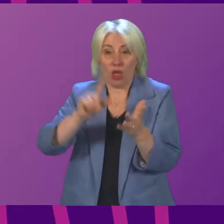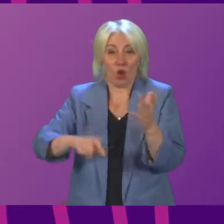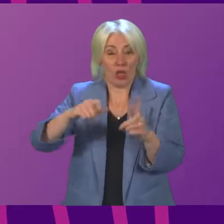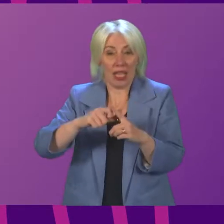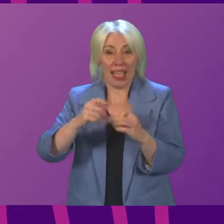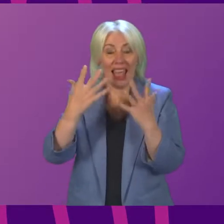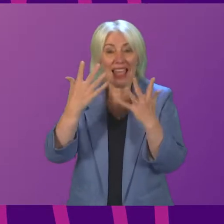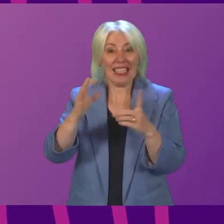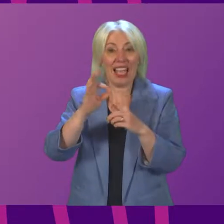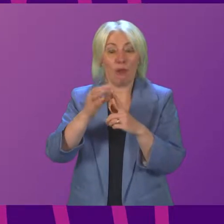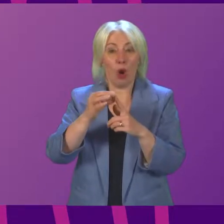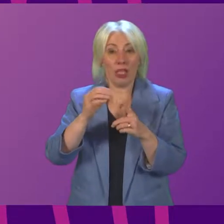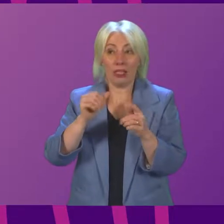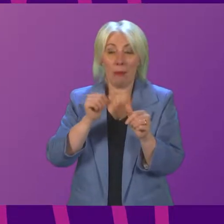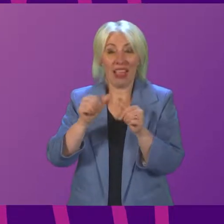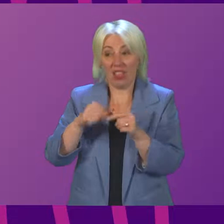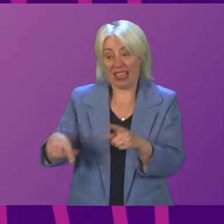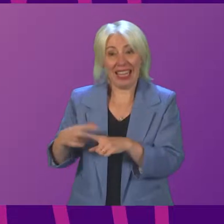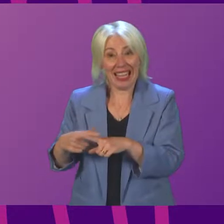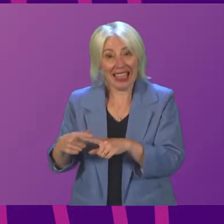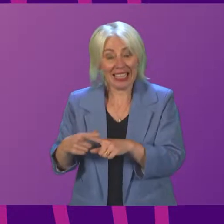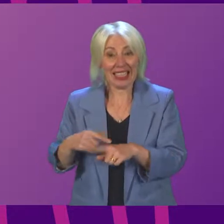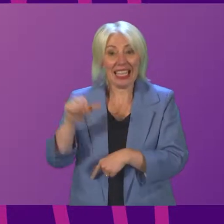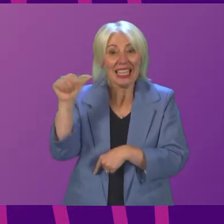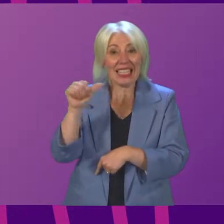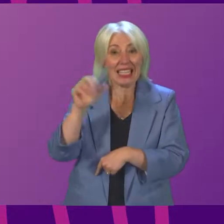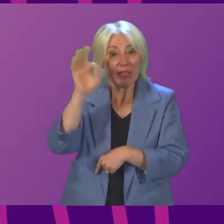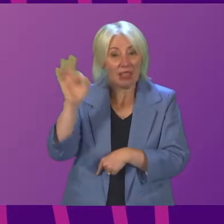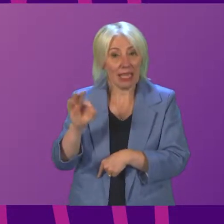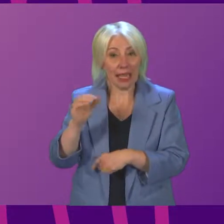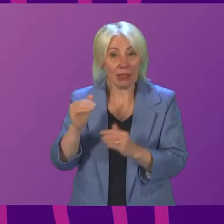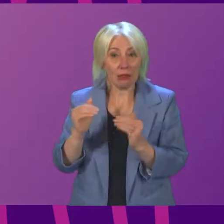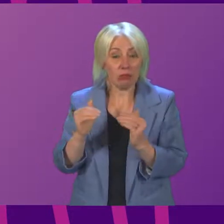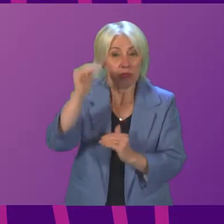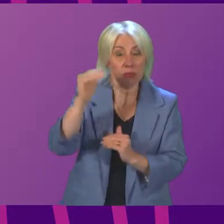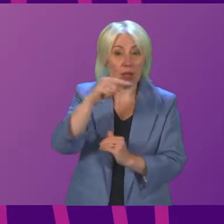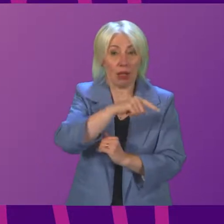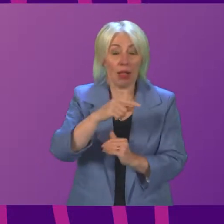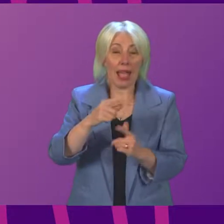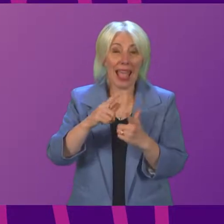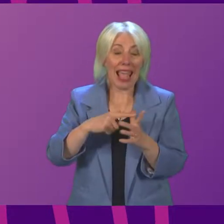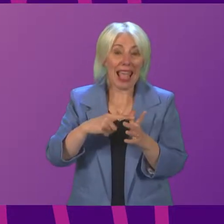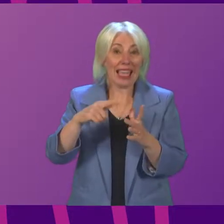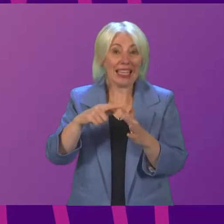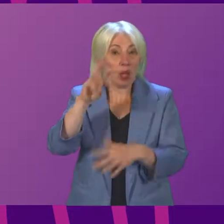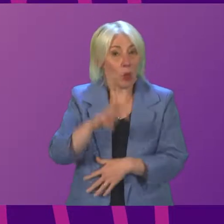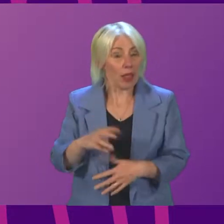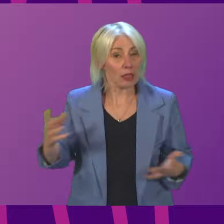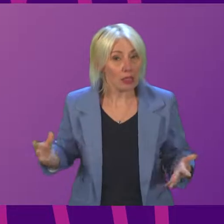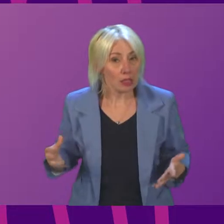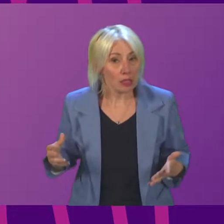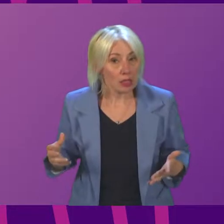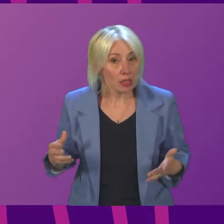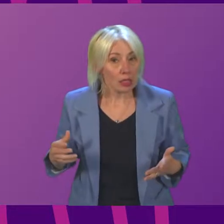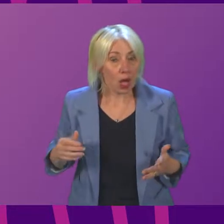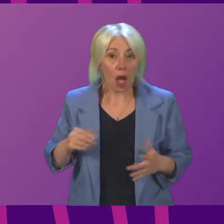of A and E performance in Wales. That is of no comfort to somebody